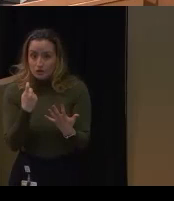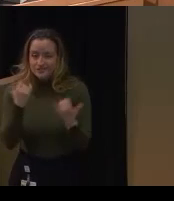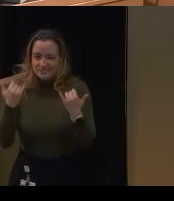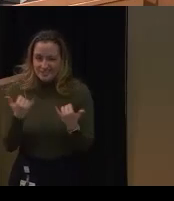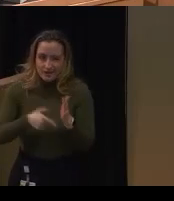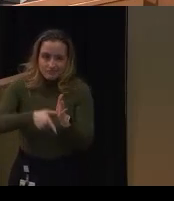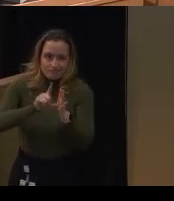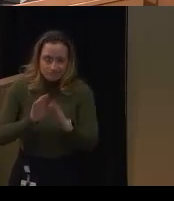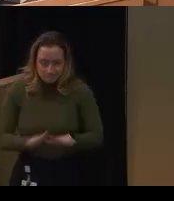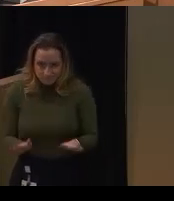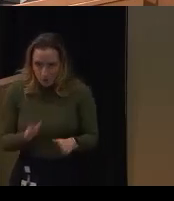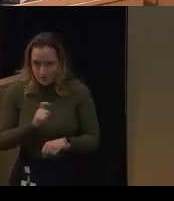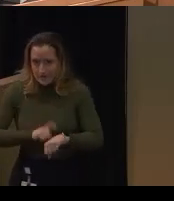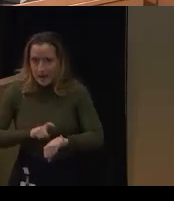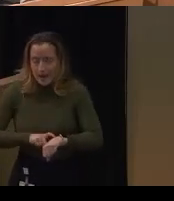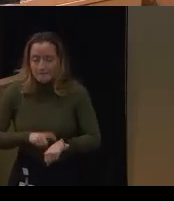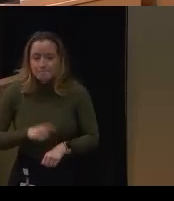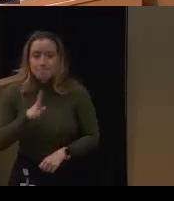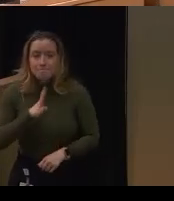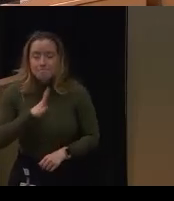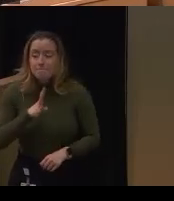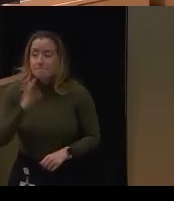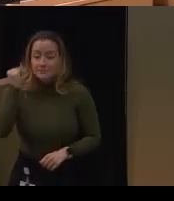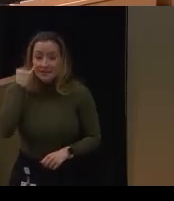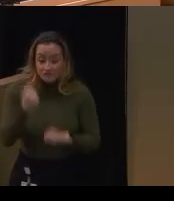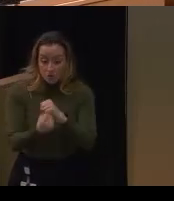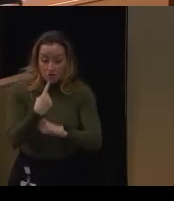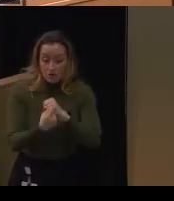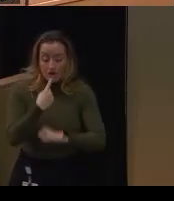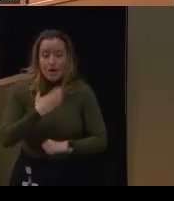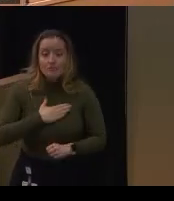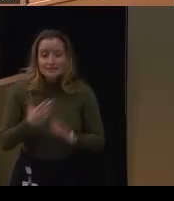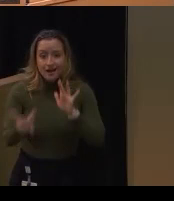go over them so I encourage the people who sent those in to please contact uh David directly